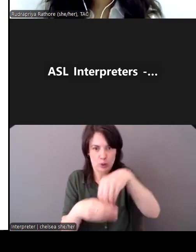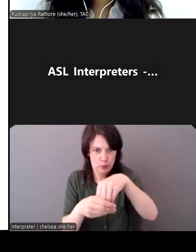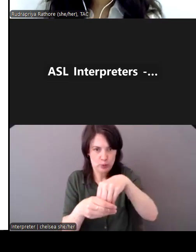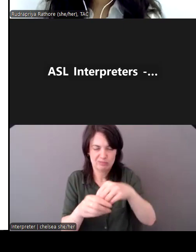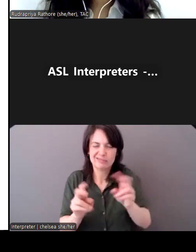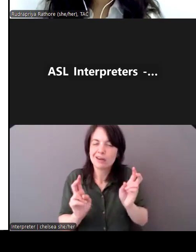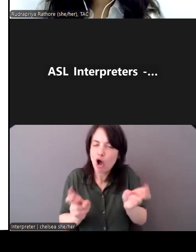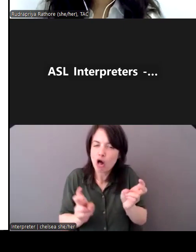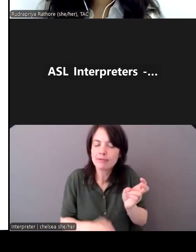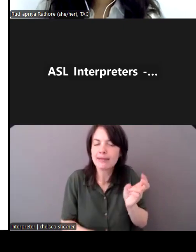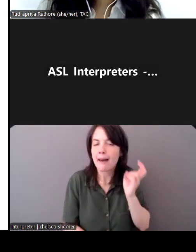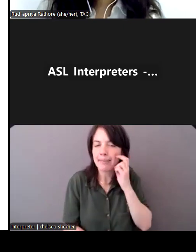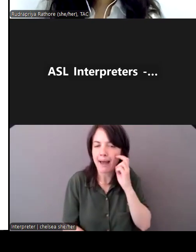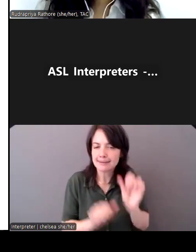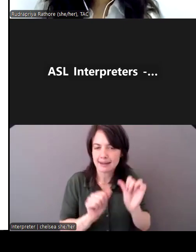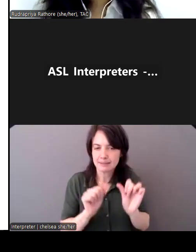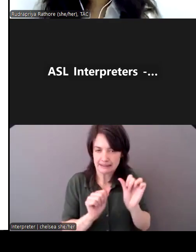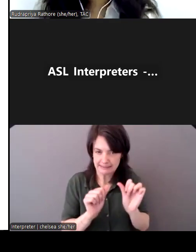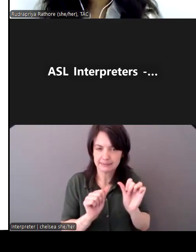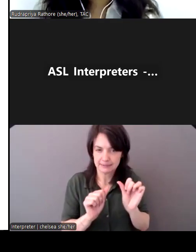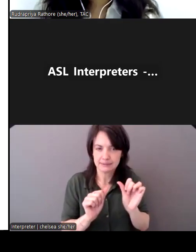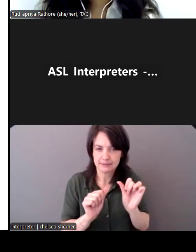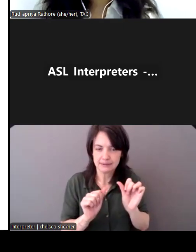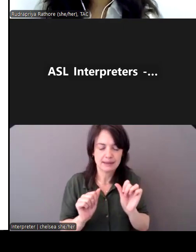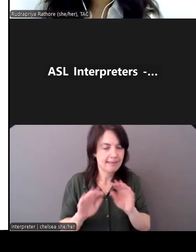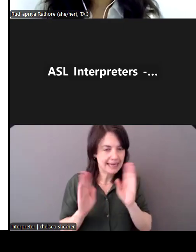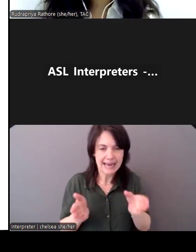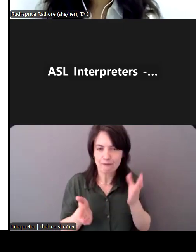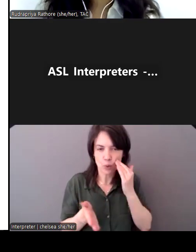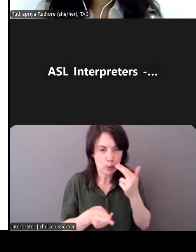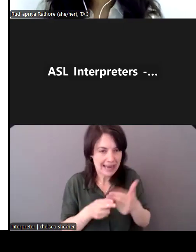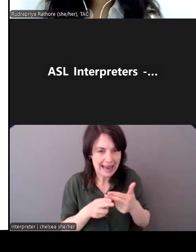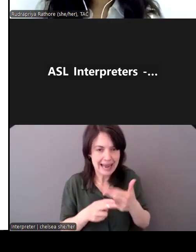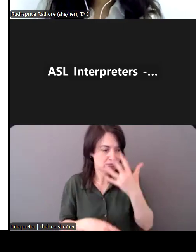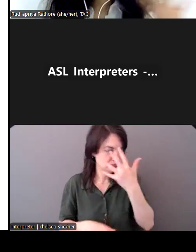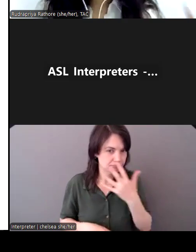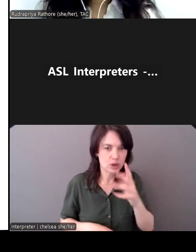who the applications belong to they don't see the names and they don't know whether you know someone